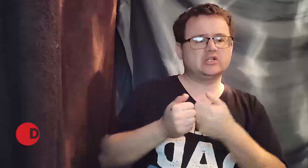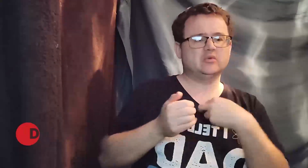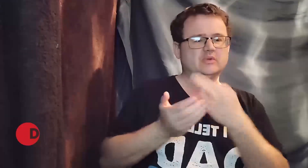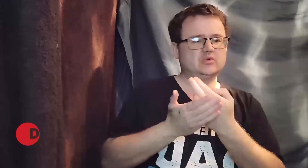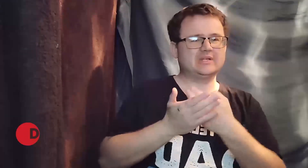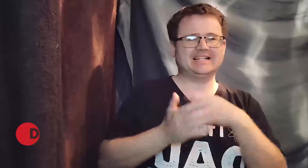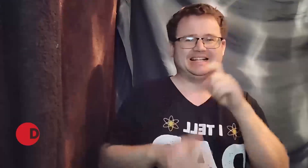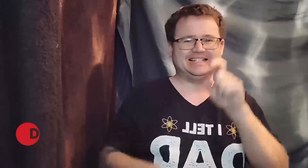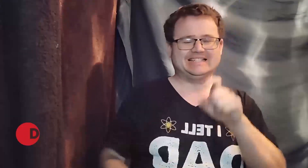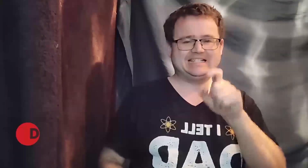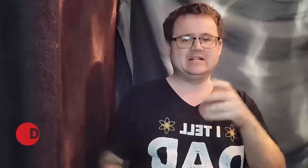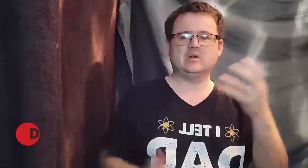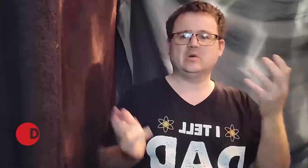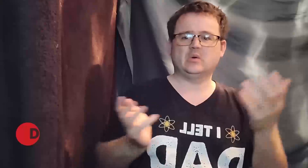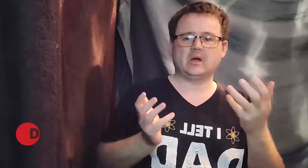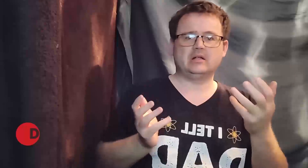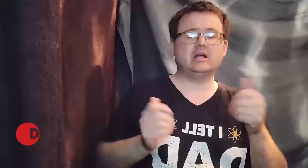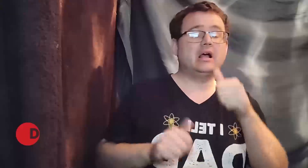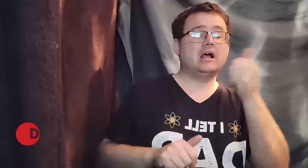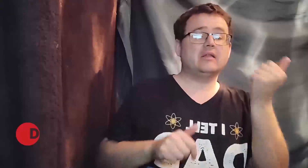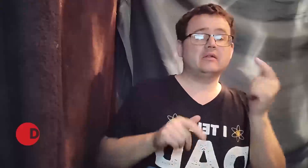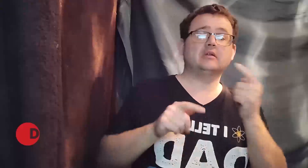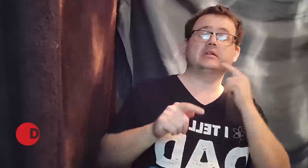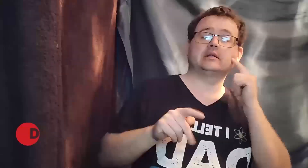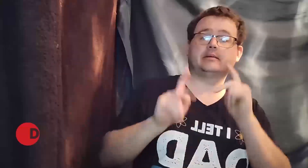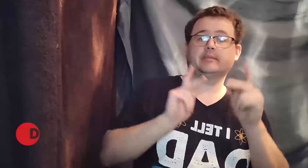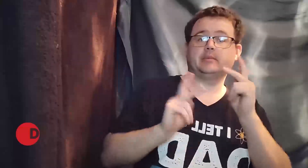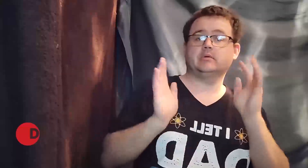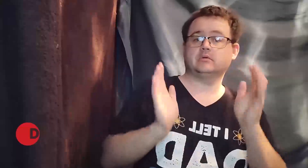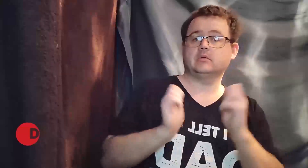One resource I was missing was interactions with other Deaf people who signed